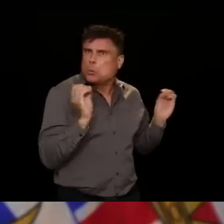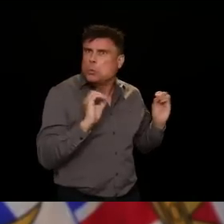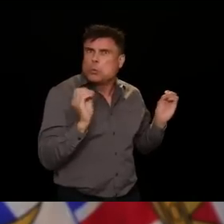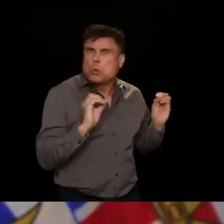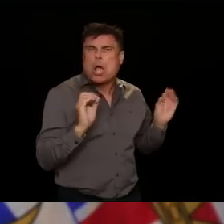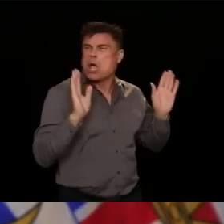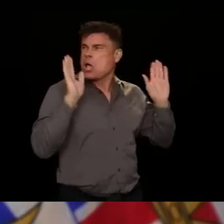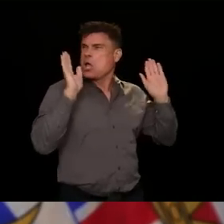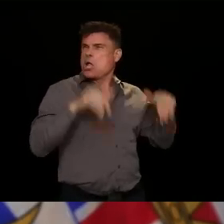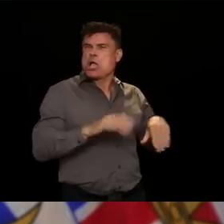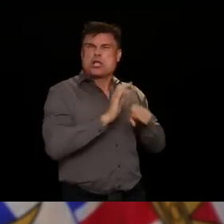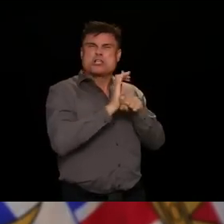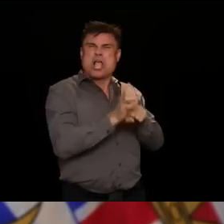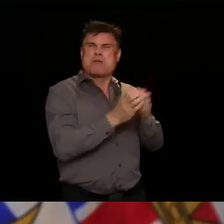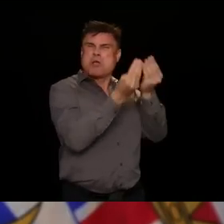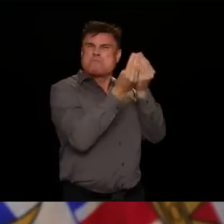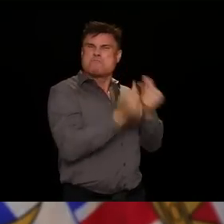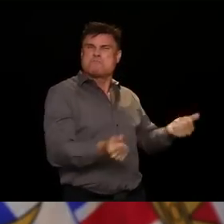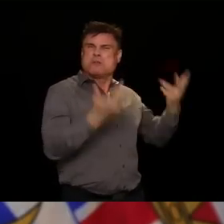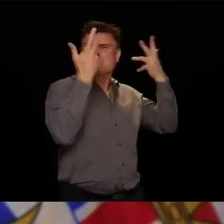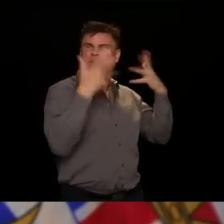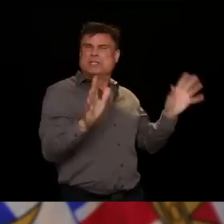We see that from New Zealand, for example,